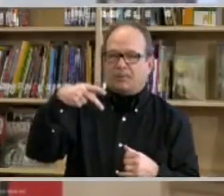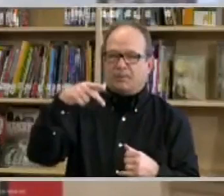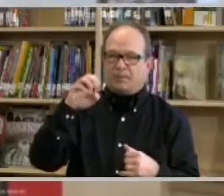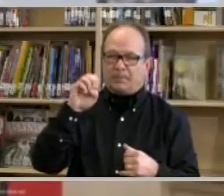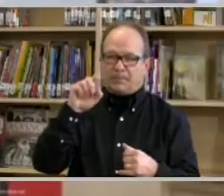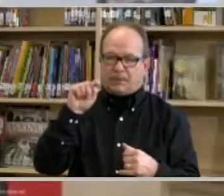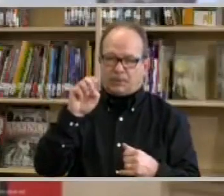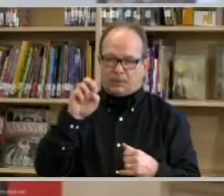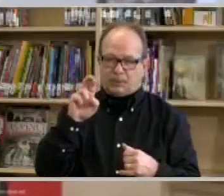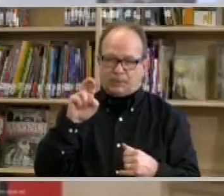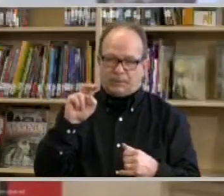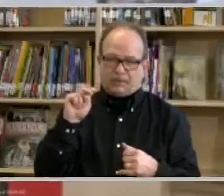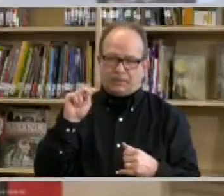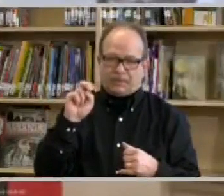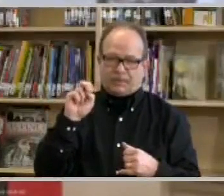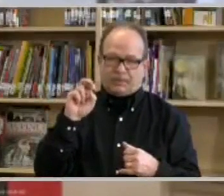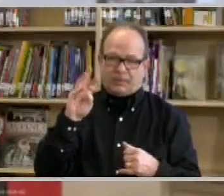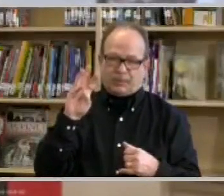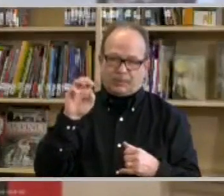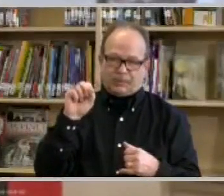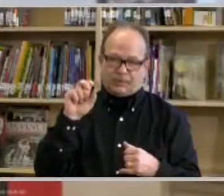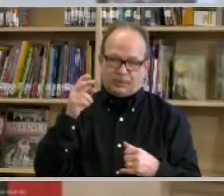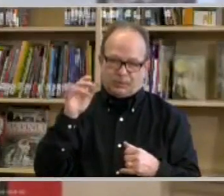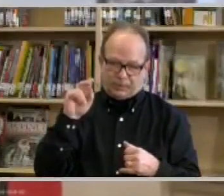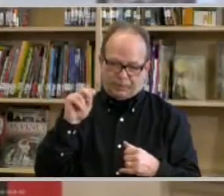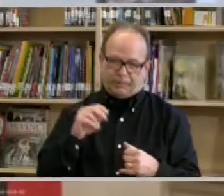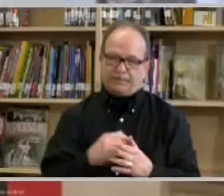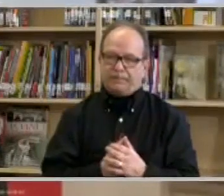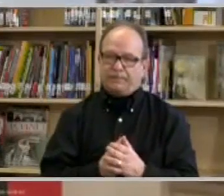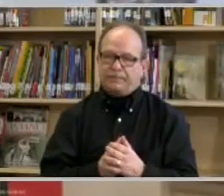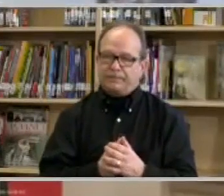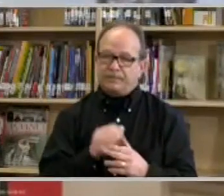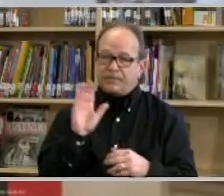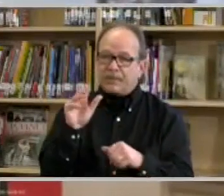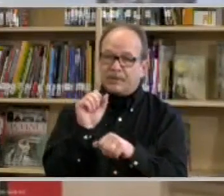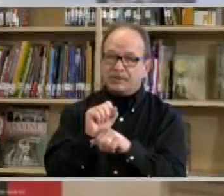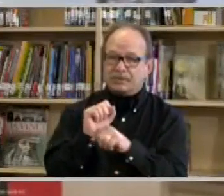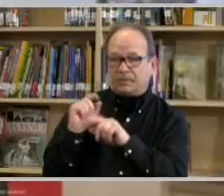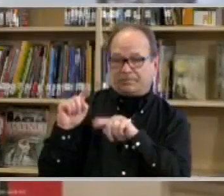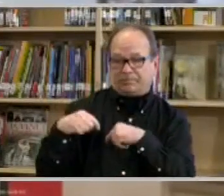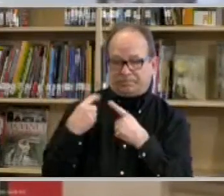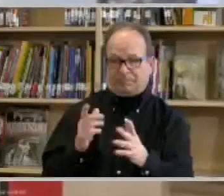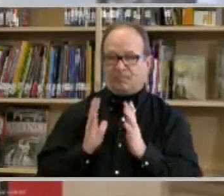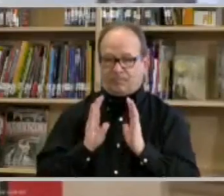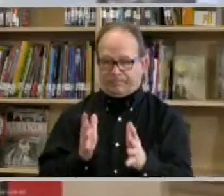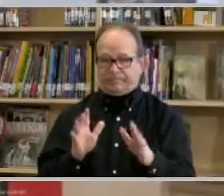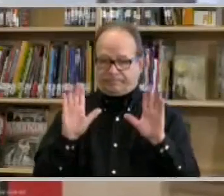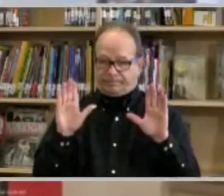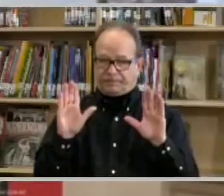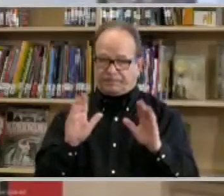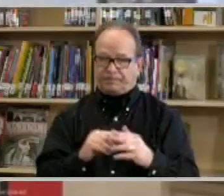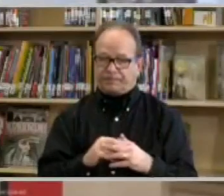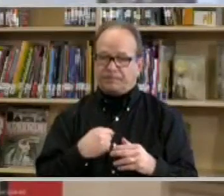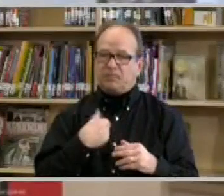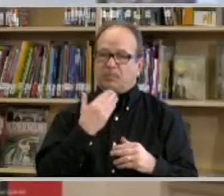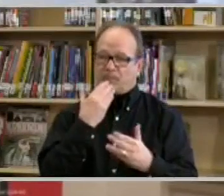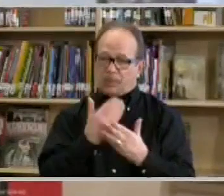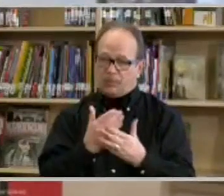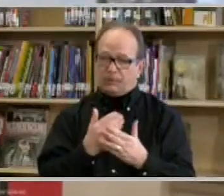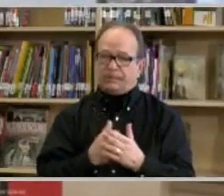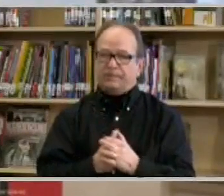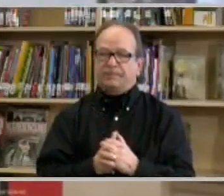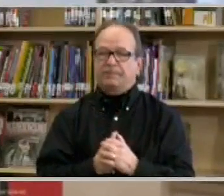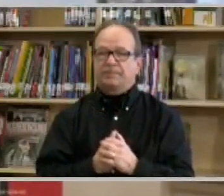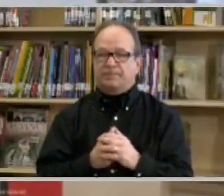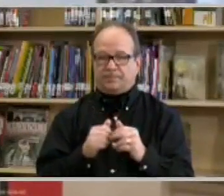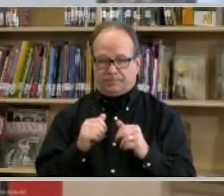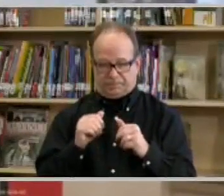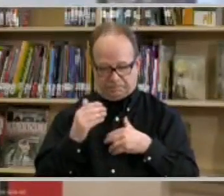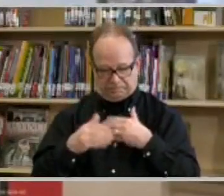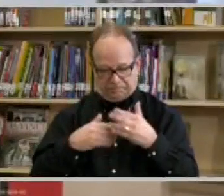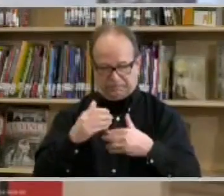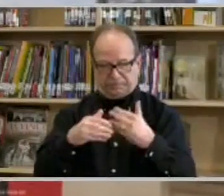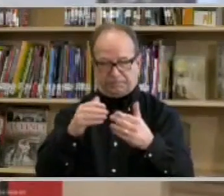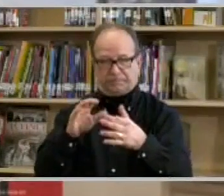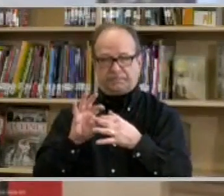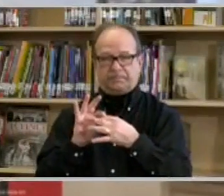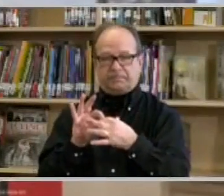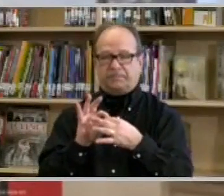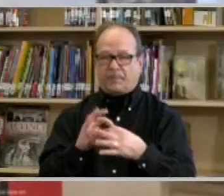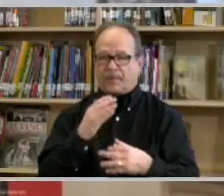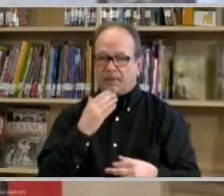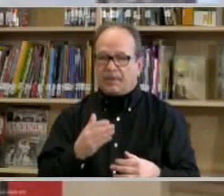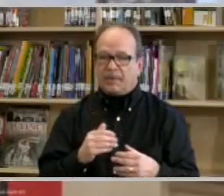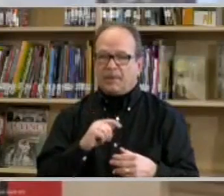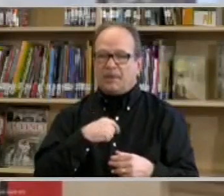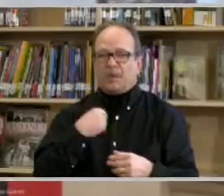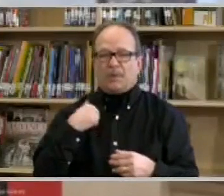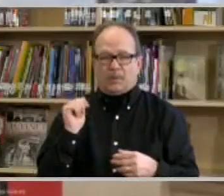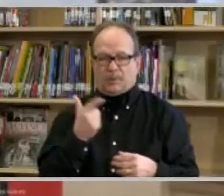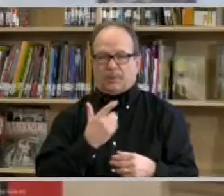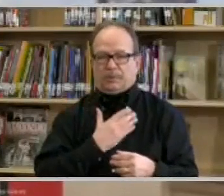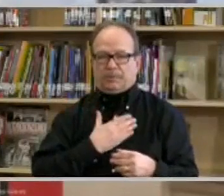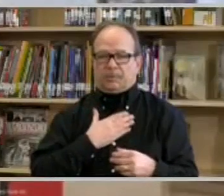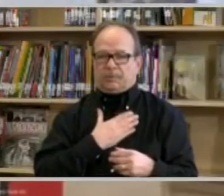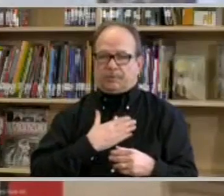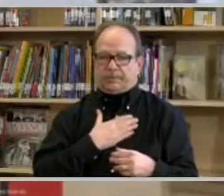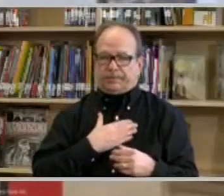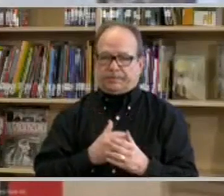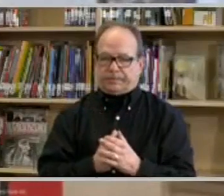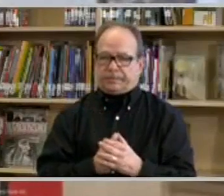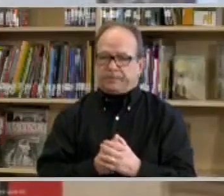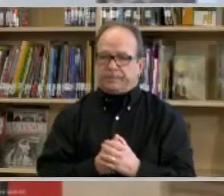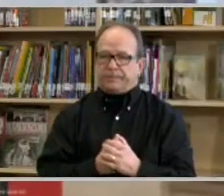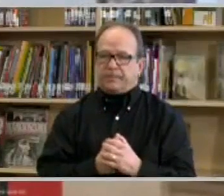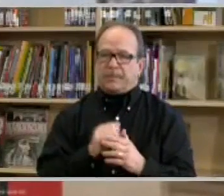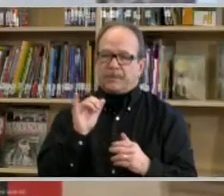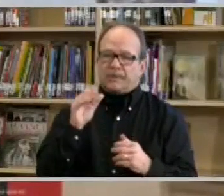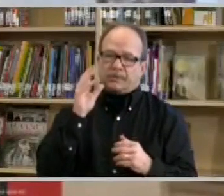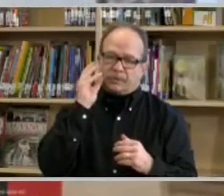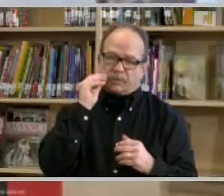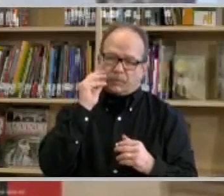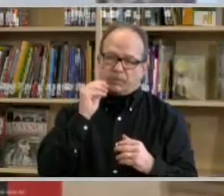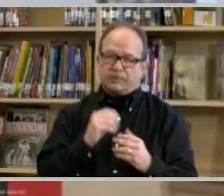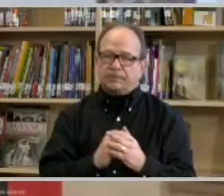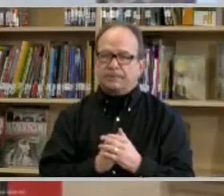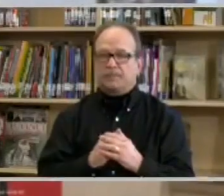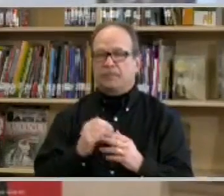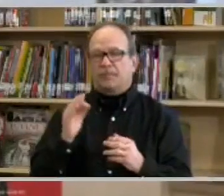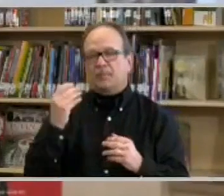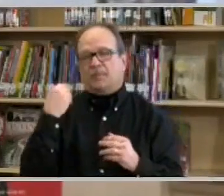POLICE CHIEF PETER PETER